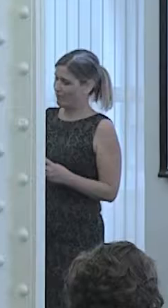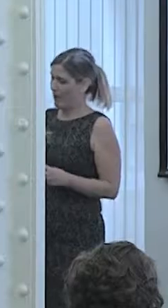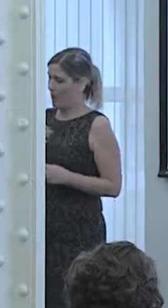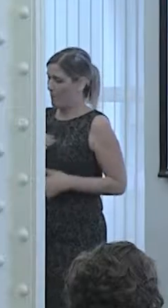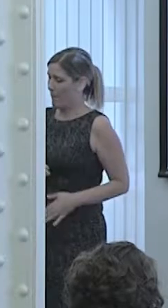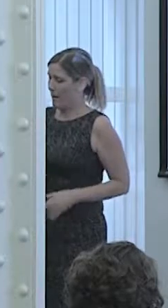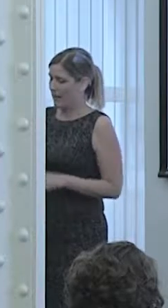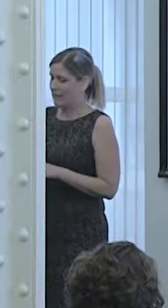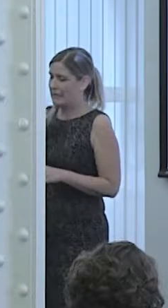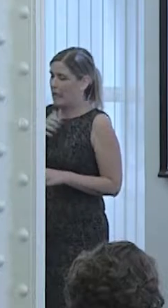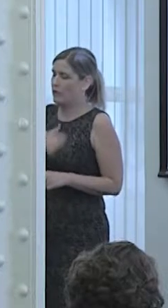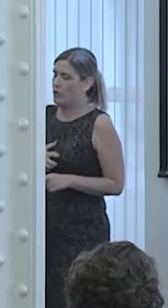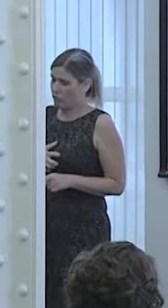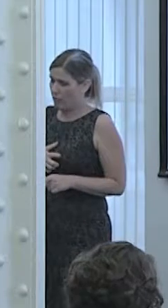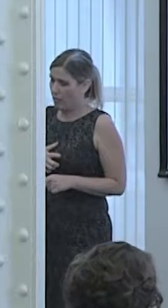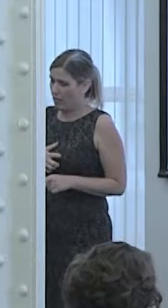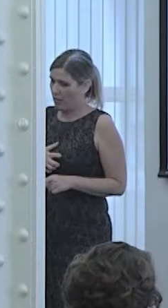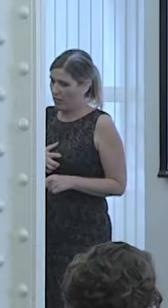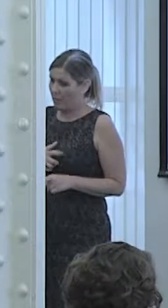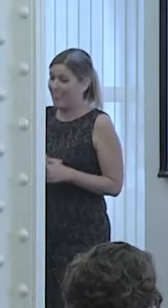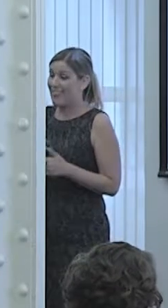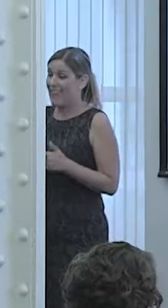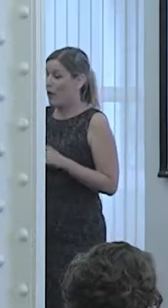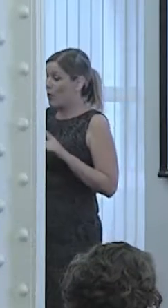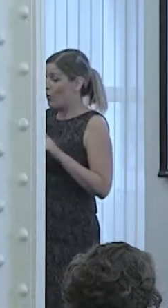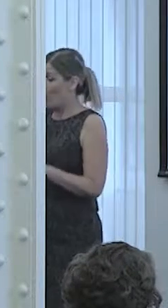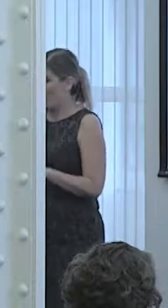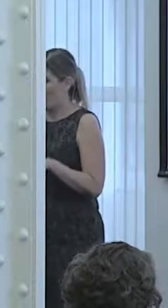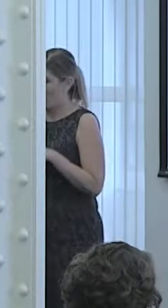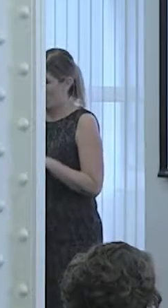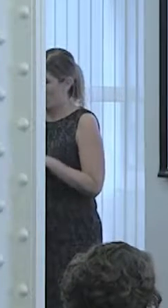and then when we go to a party, micro-aggressions happen.